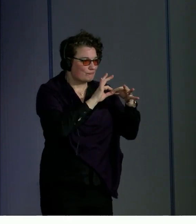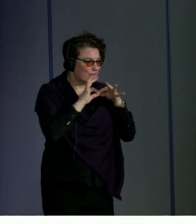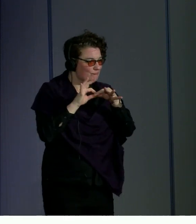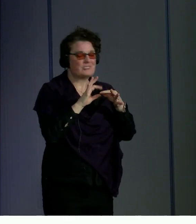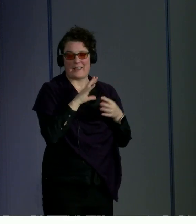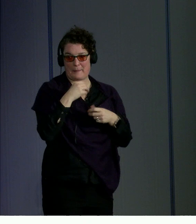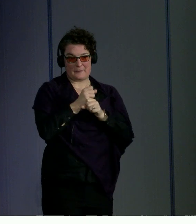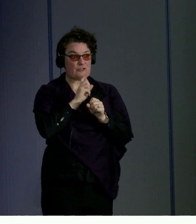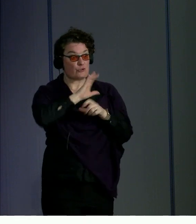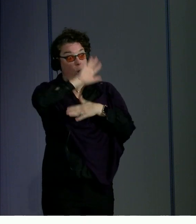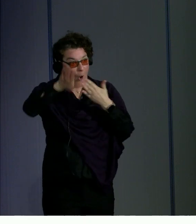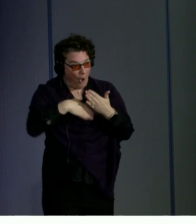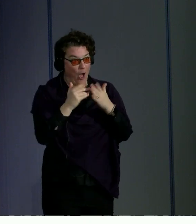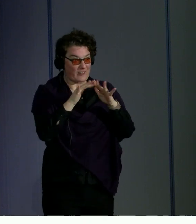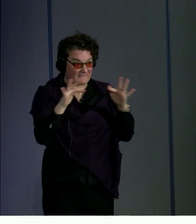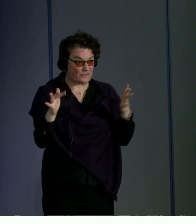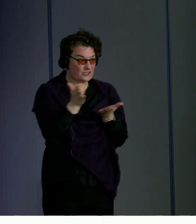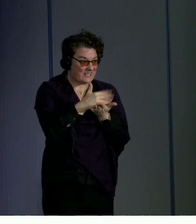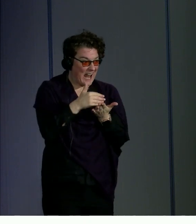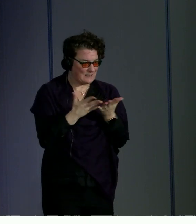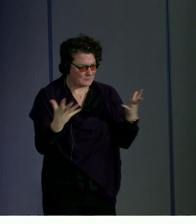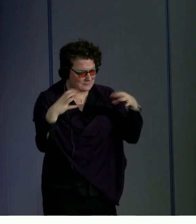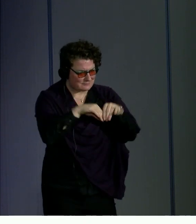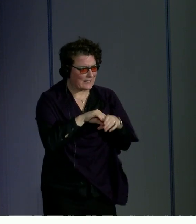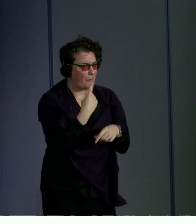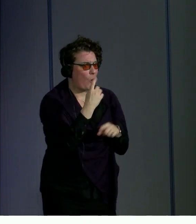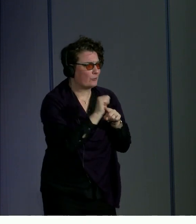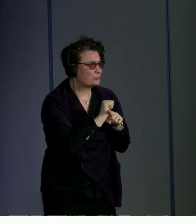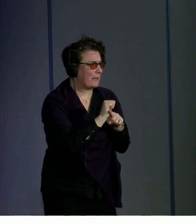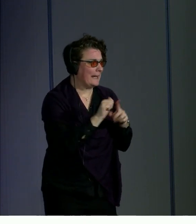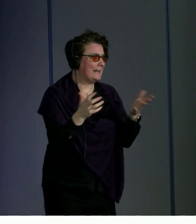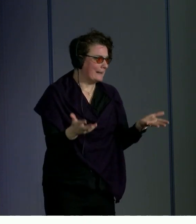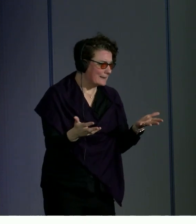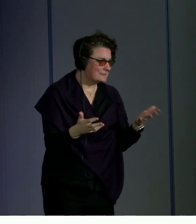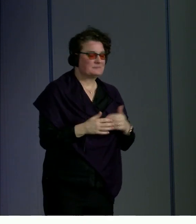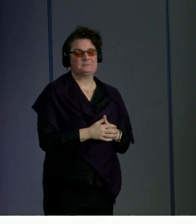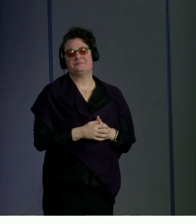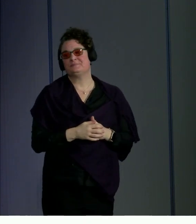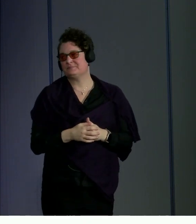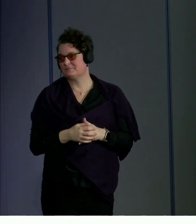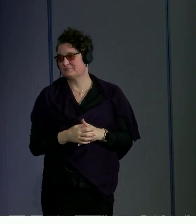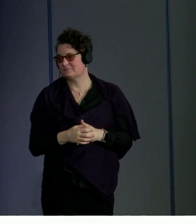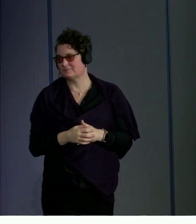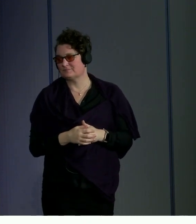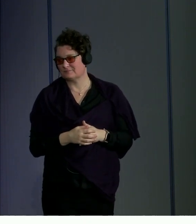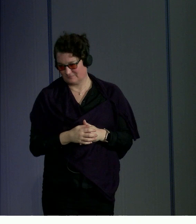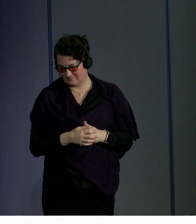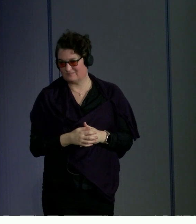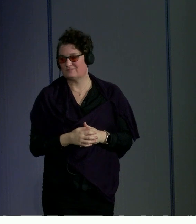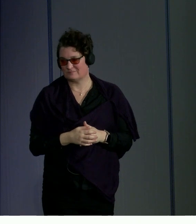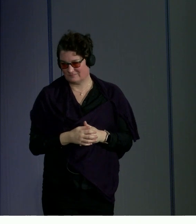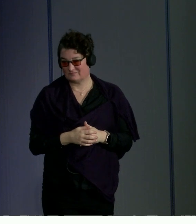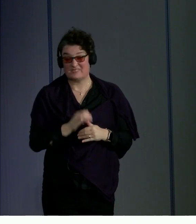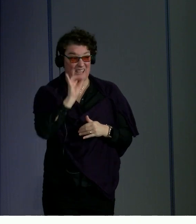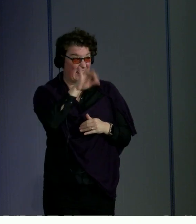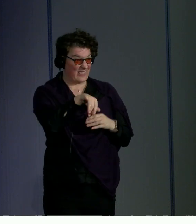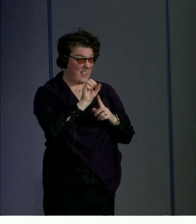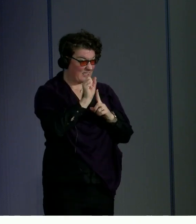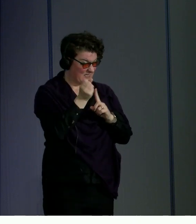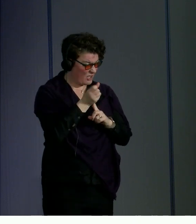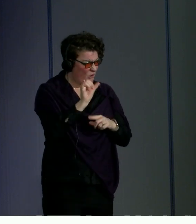into one training going forward. Of course, other implications of this scenario are that disability